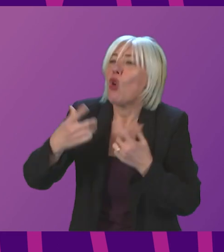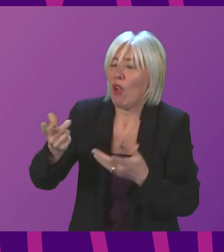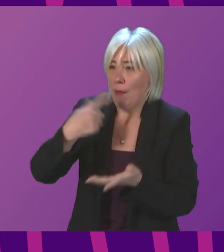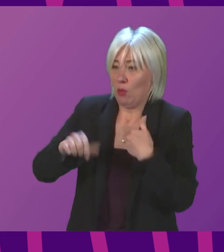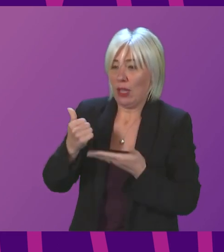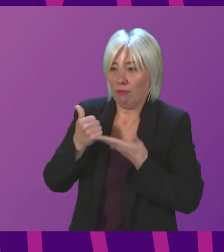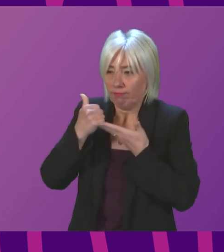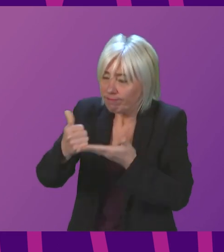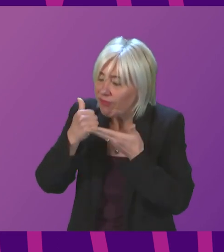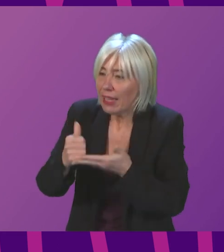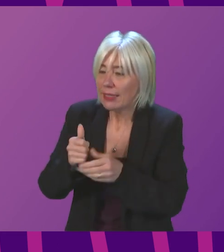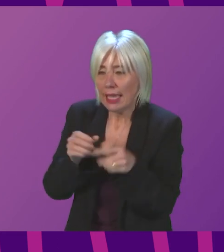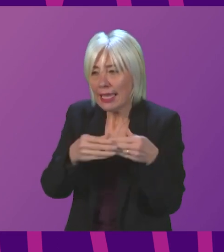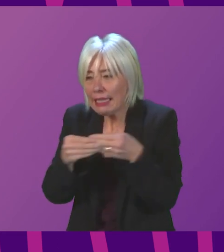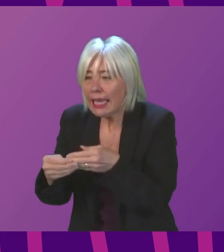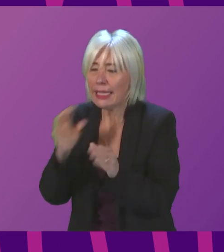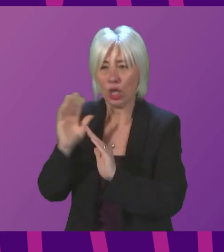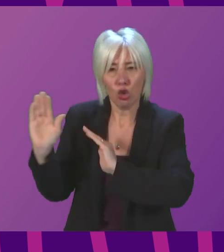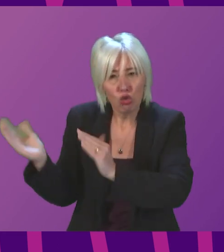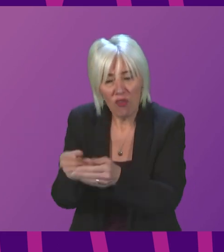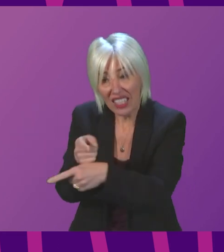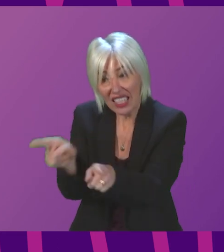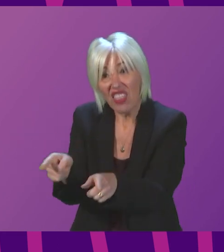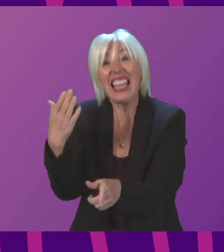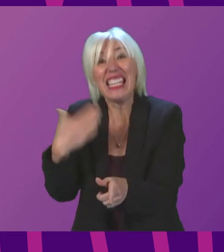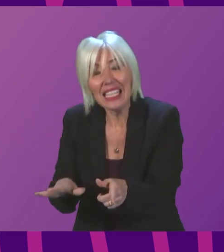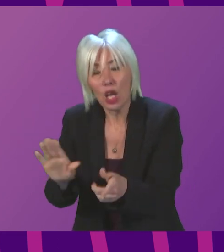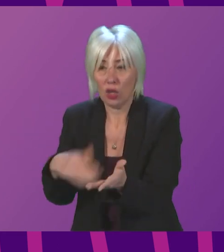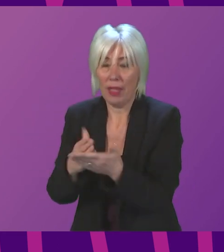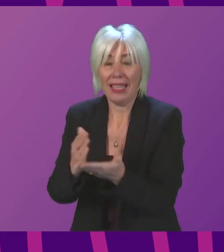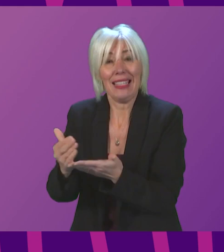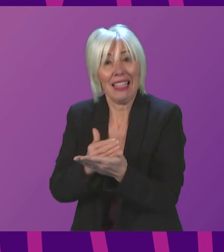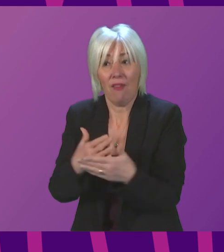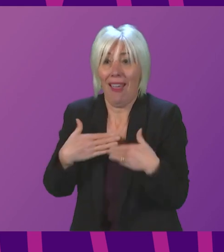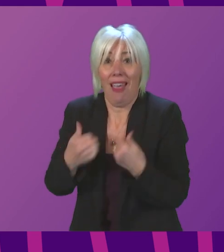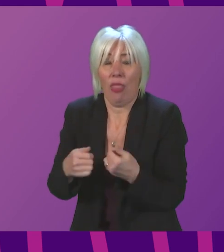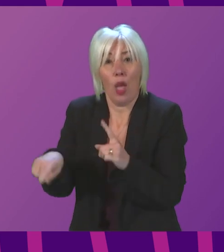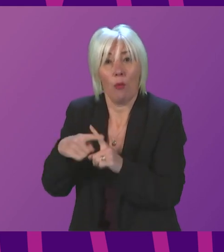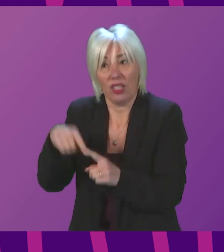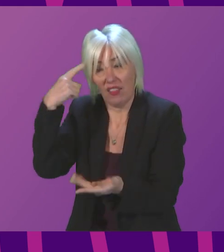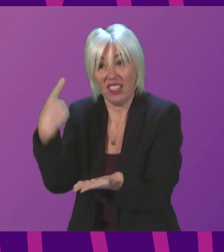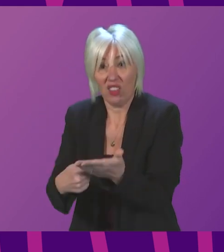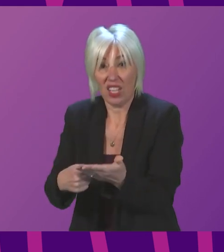and services that they need to make safe, healthy and positive decisions. I choose the latter.